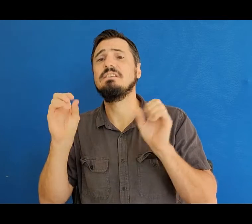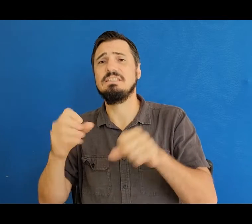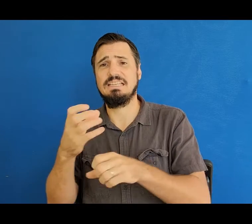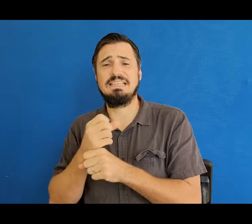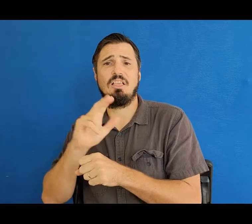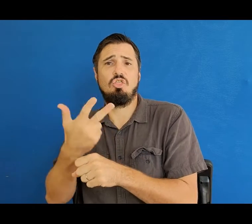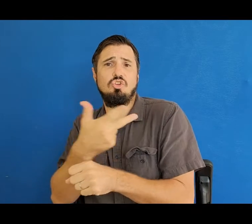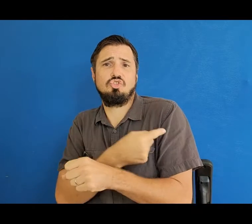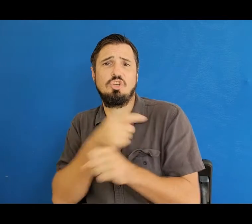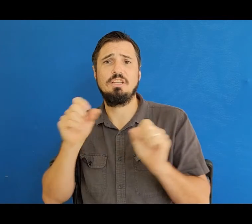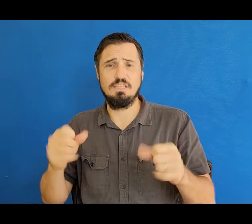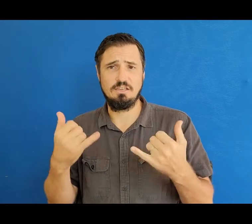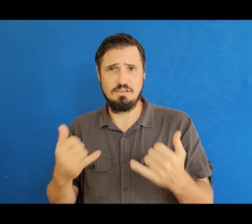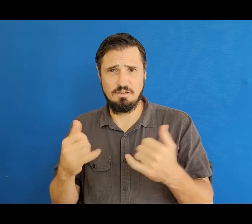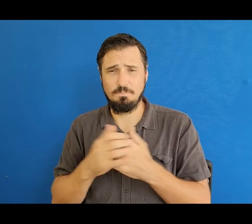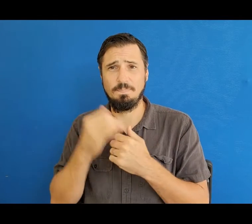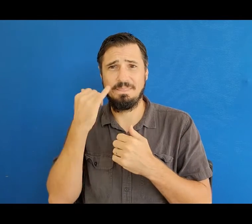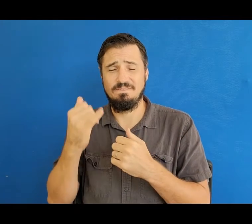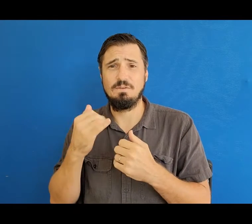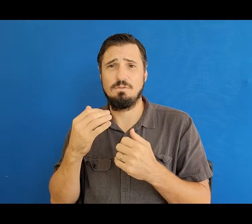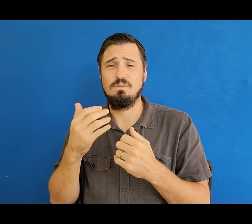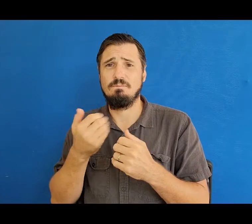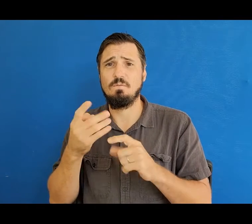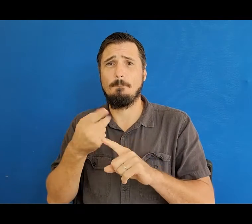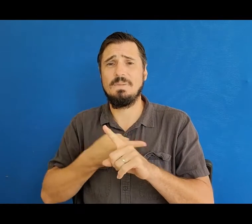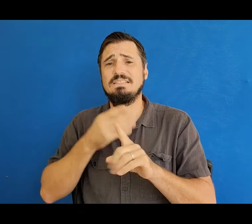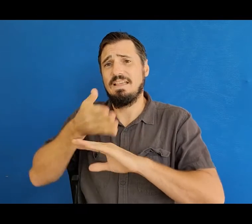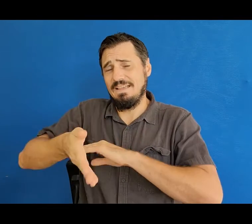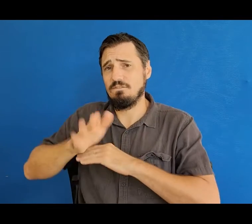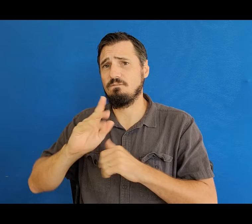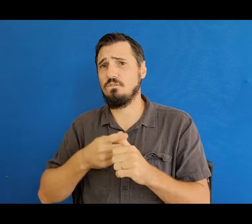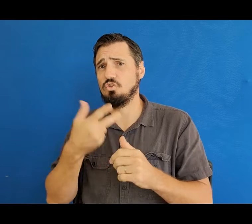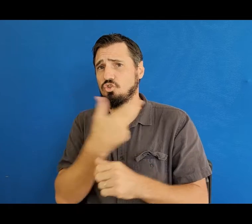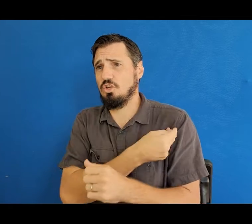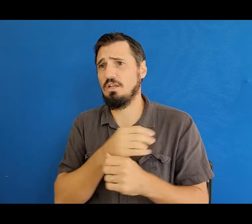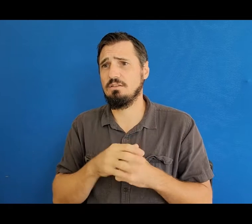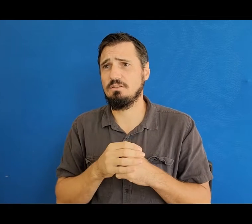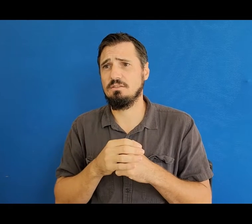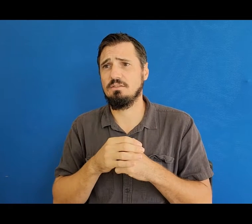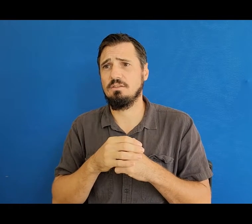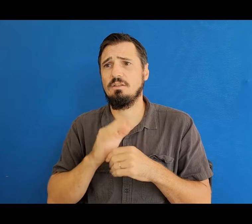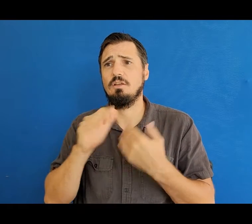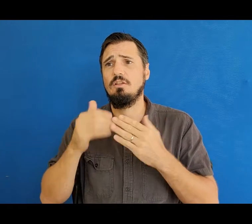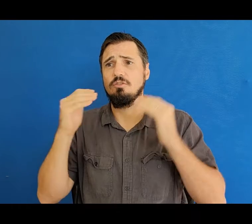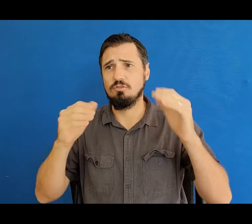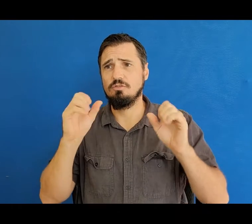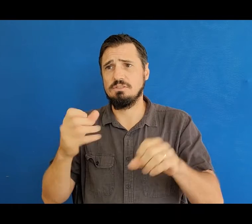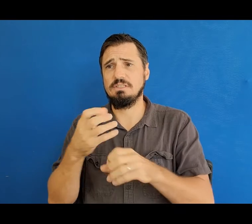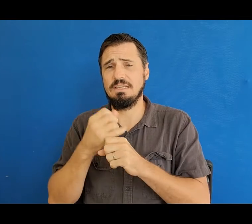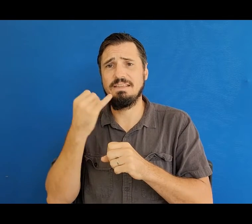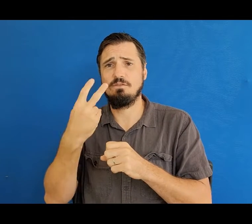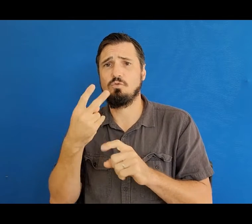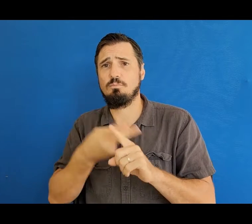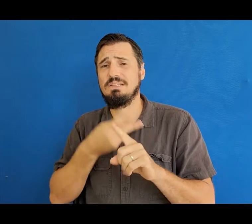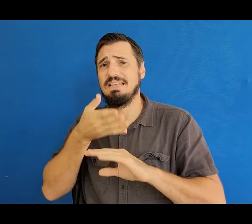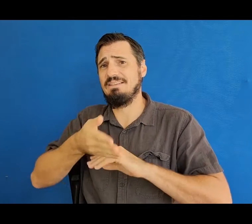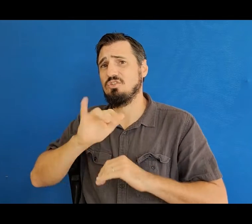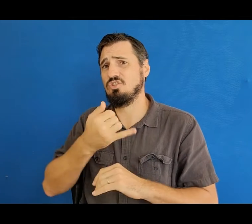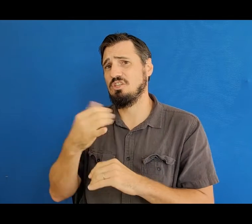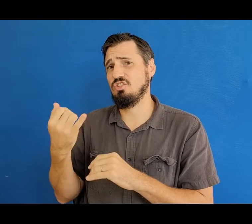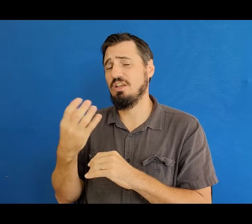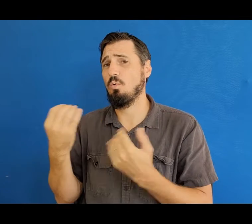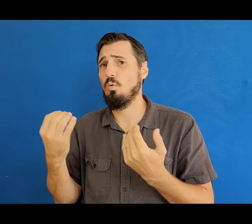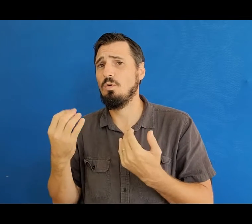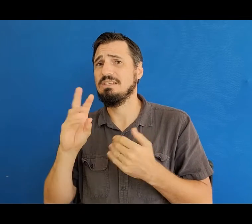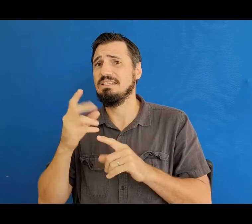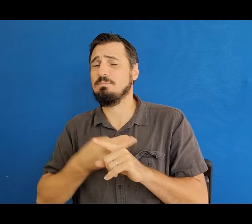All adults can receive a booster dose if it has been at least two months since their Johnson & Johnson vaccine, or six months since completing their Moderna or Pfizer series